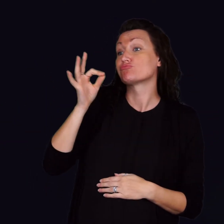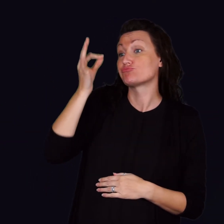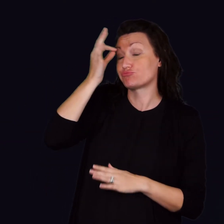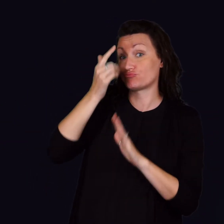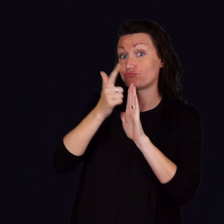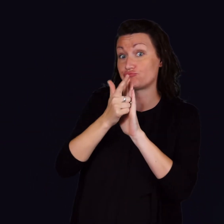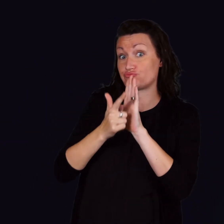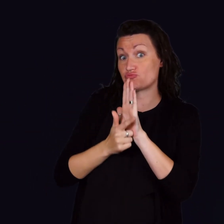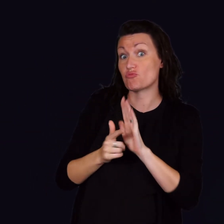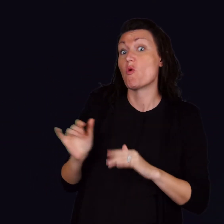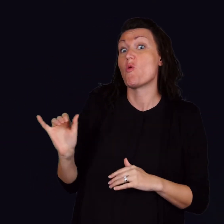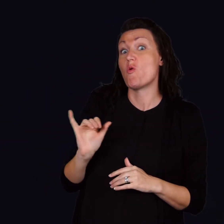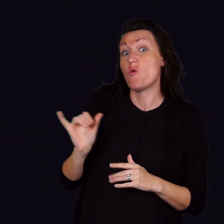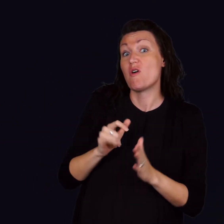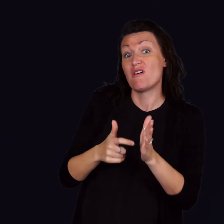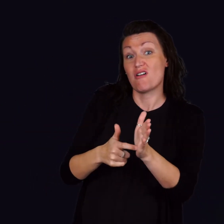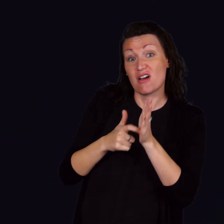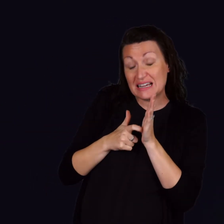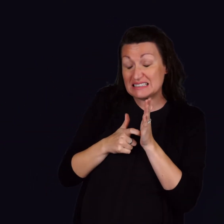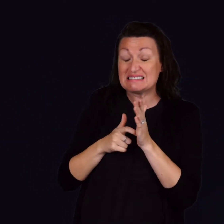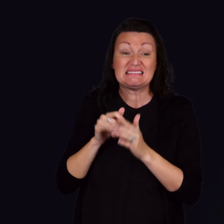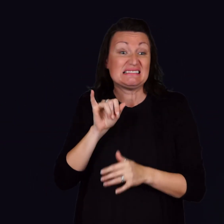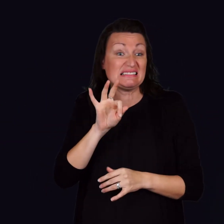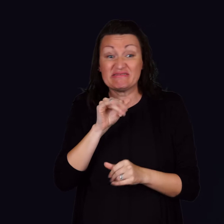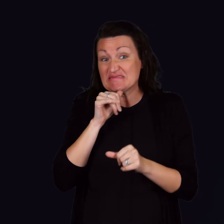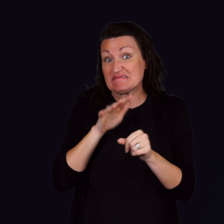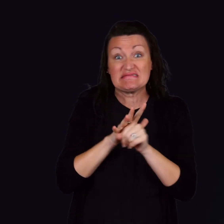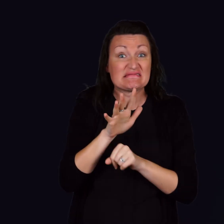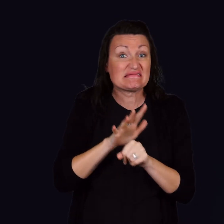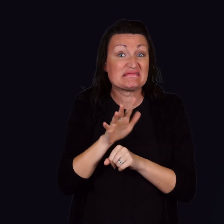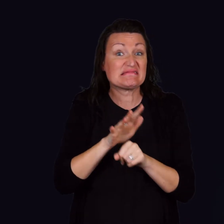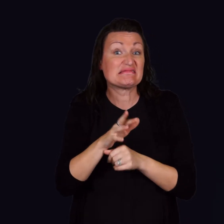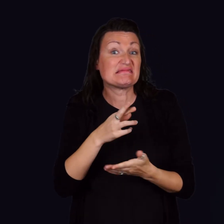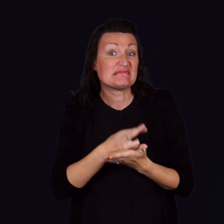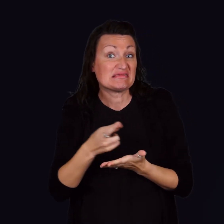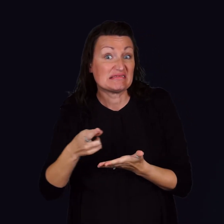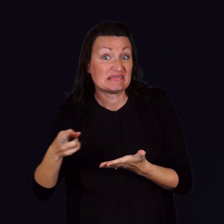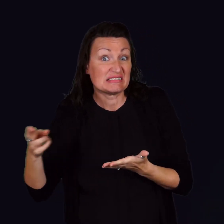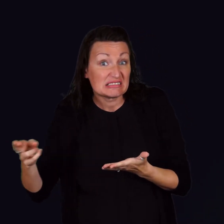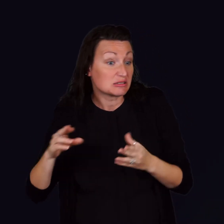Federal law also requires that when there are insufficient resources